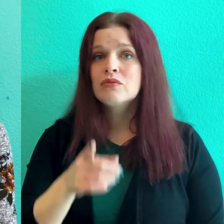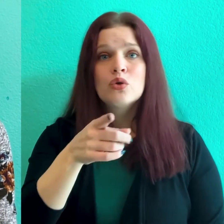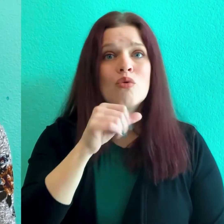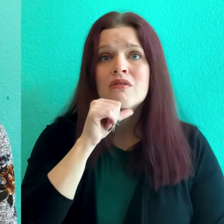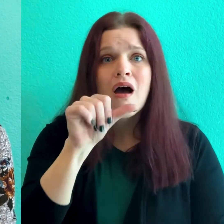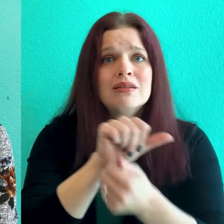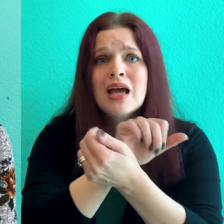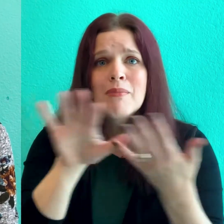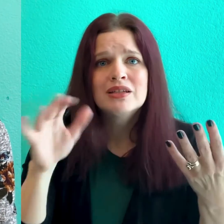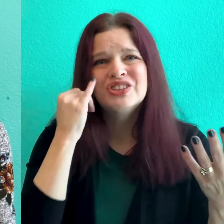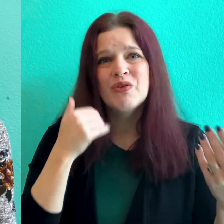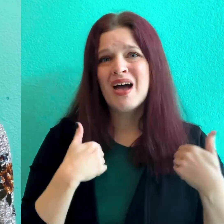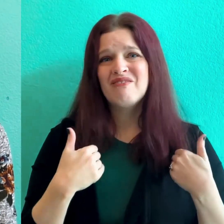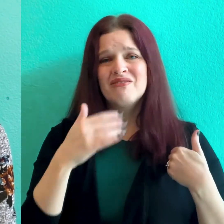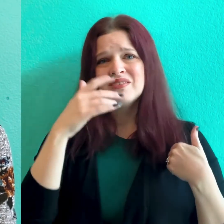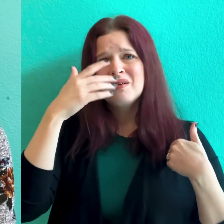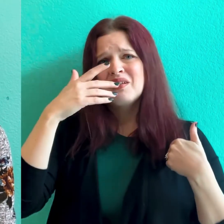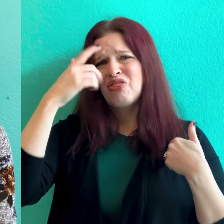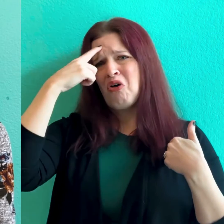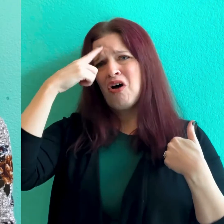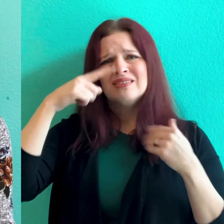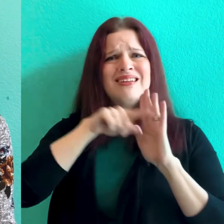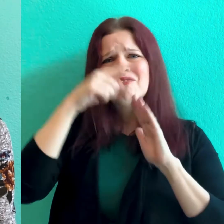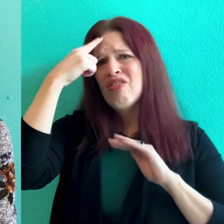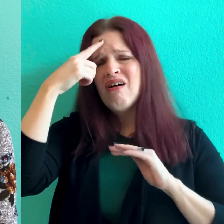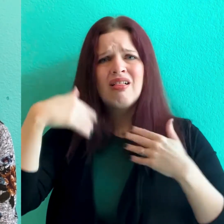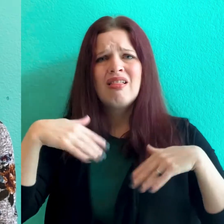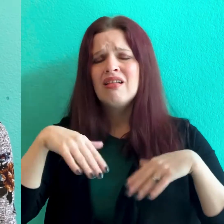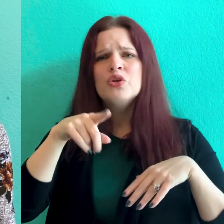You are not damaged when you have thoughts like that, you are not flawed, you are human,